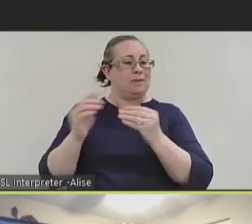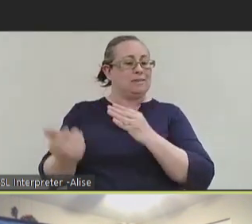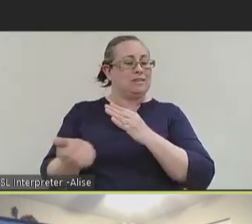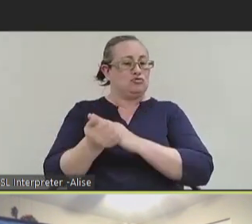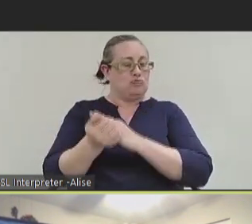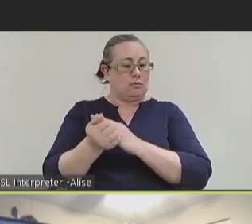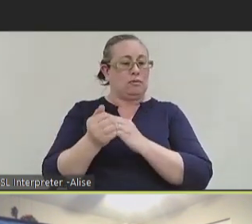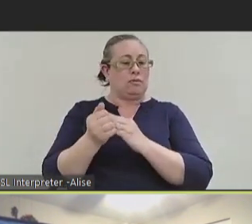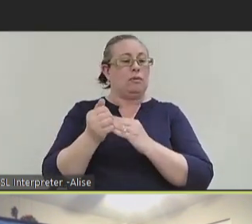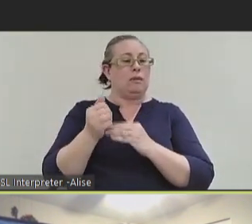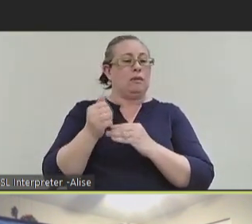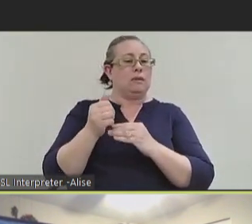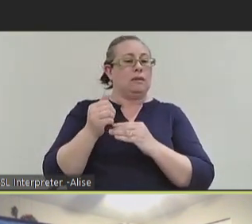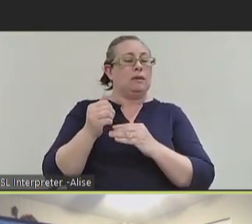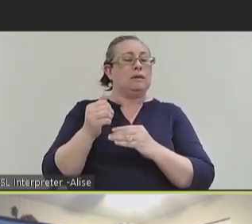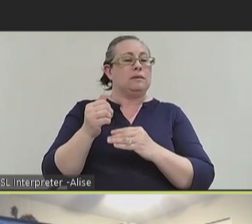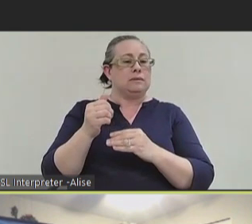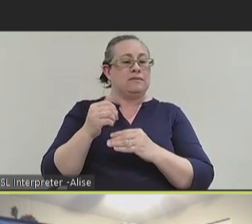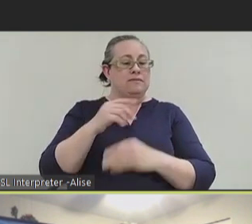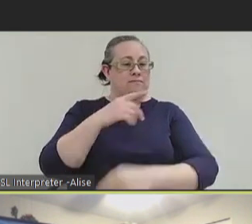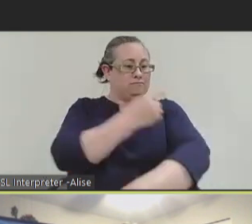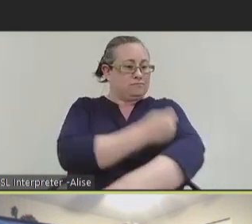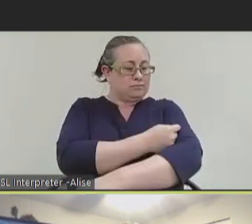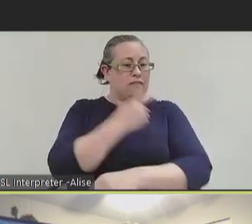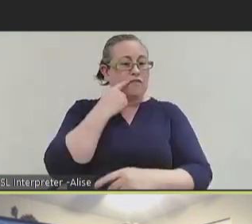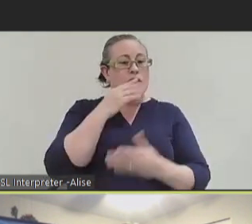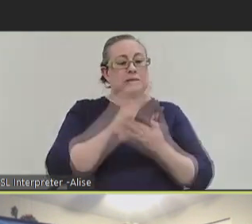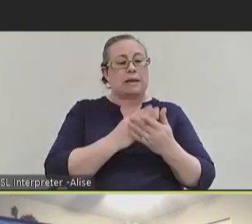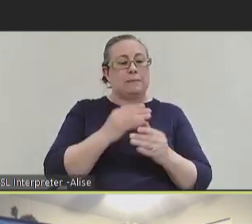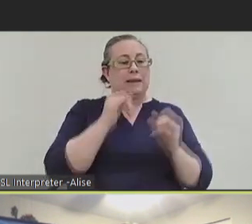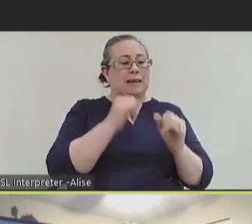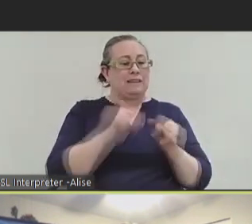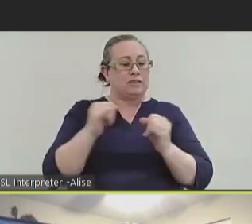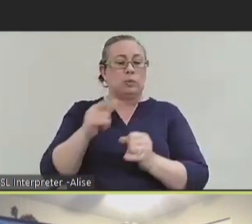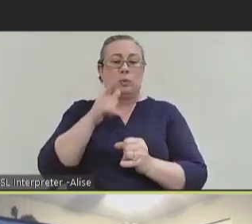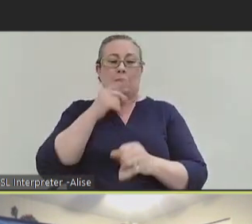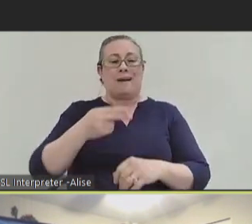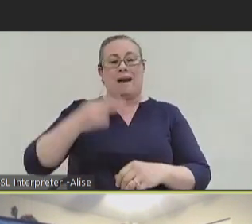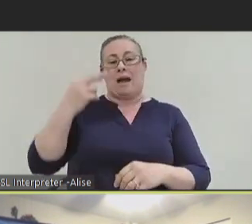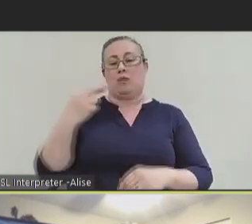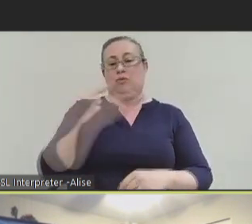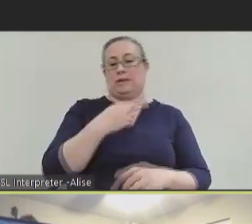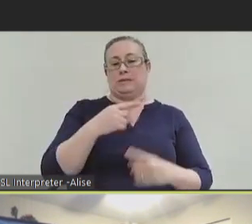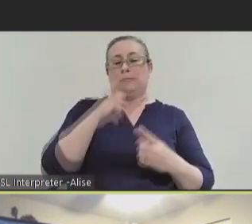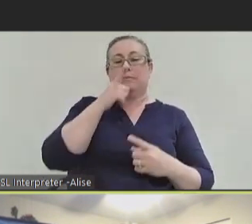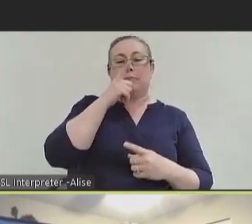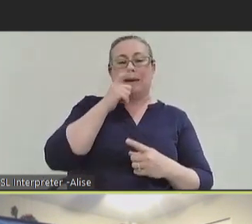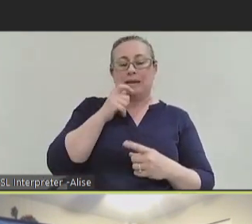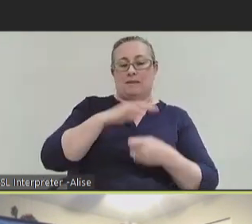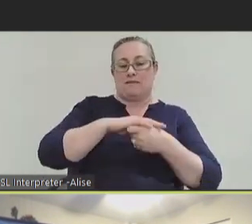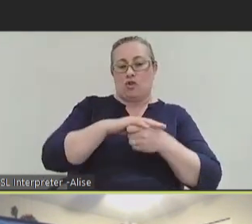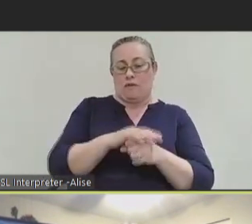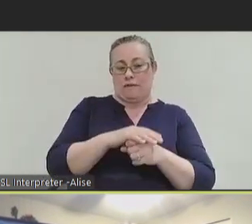the spring of 2024 for certain individuals at high risk of severe illness due to COVID-19.